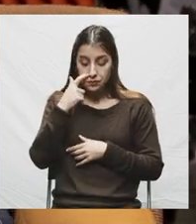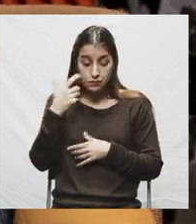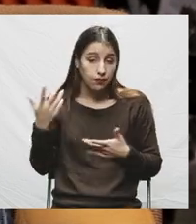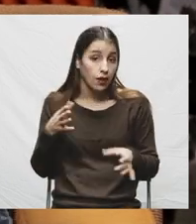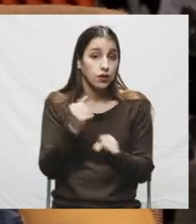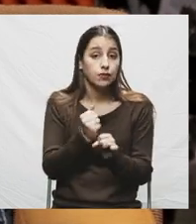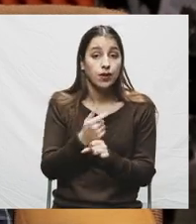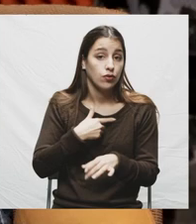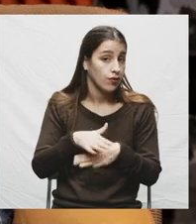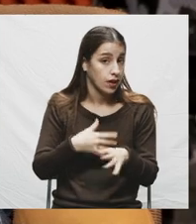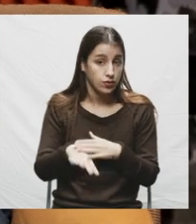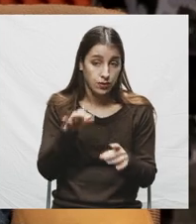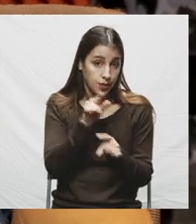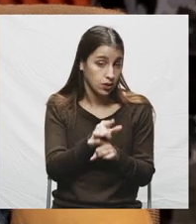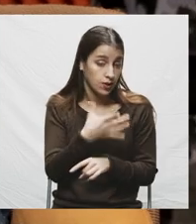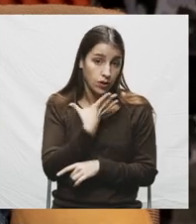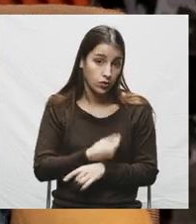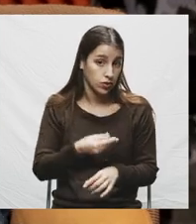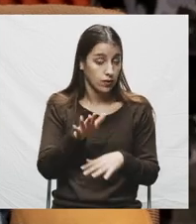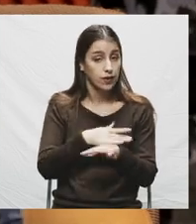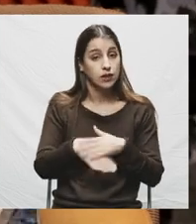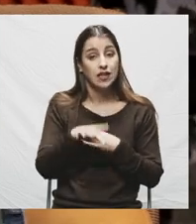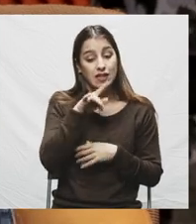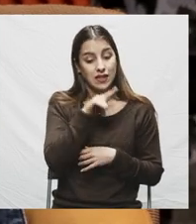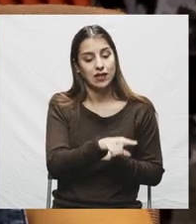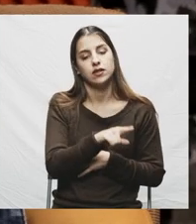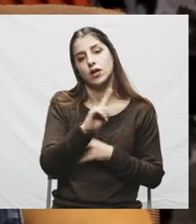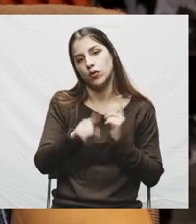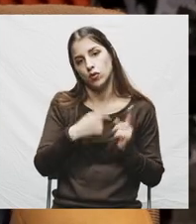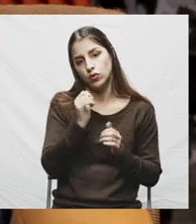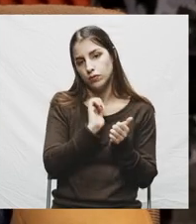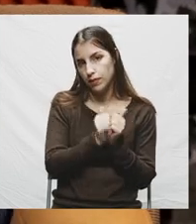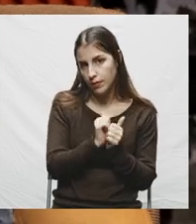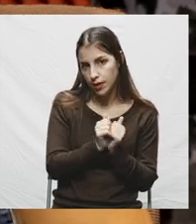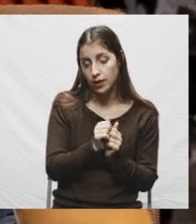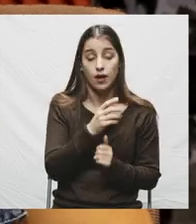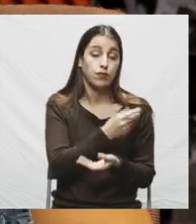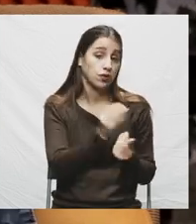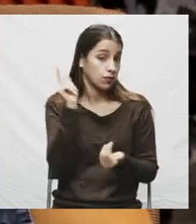Thus, it’s a work I do and enjoy a lot doing. And that’s another role, another thing…